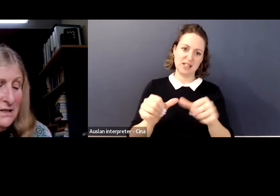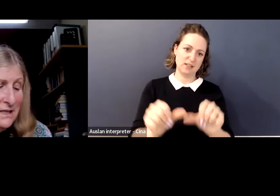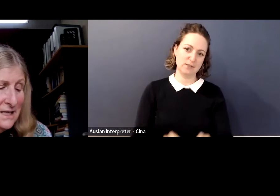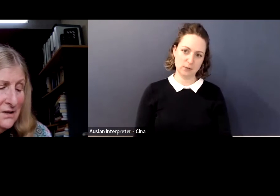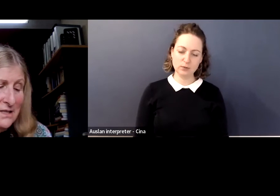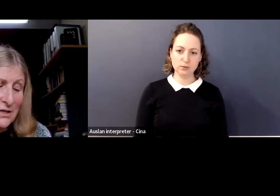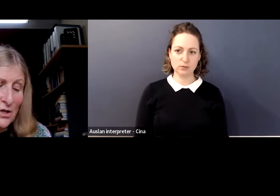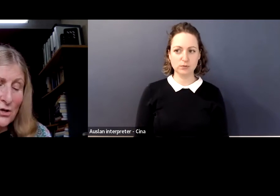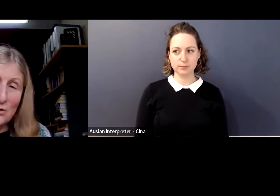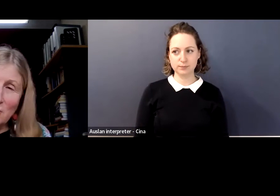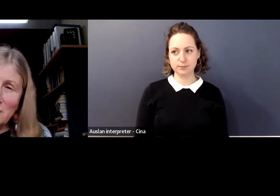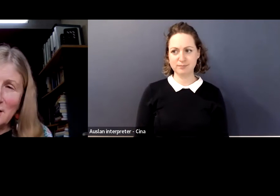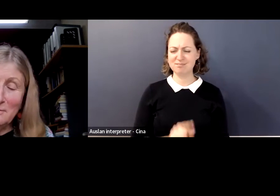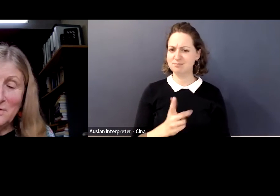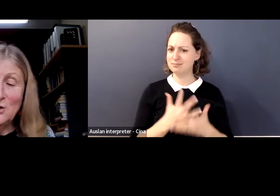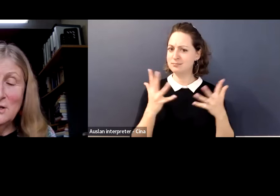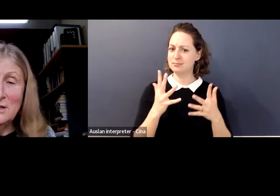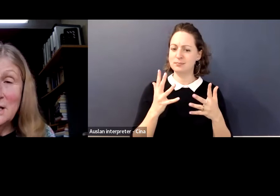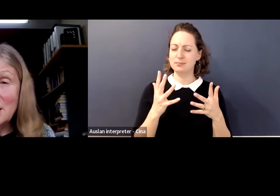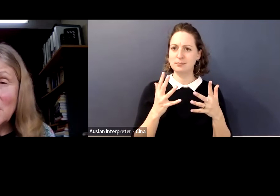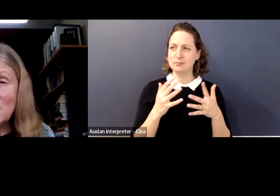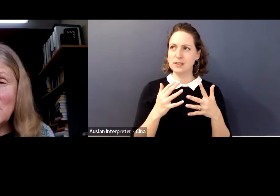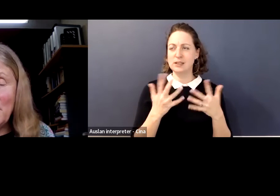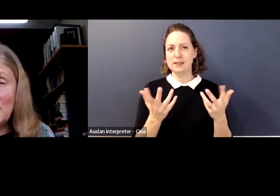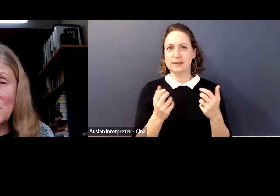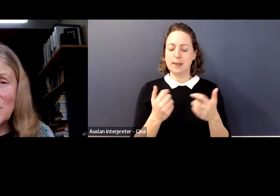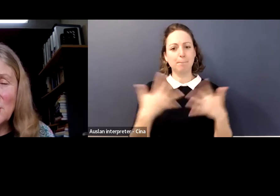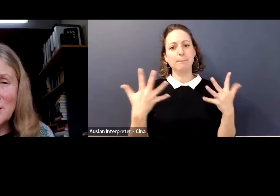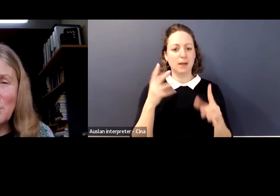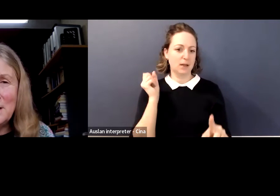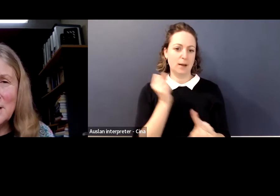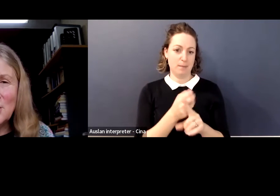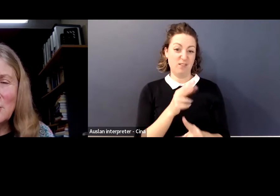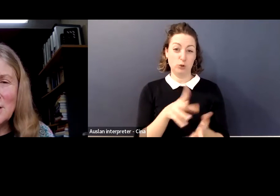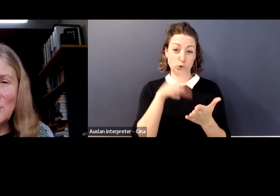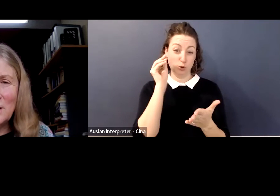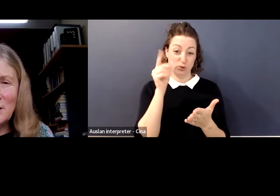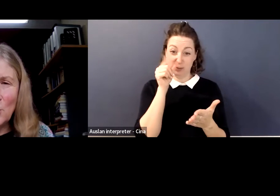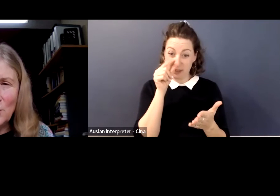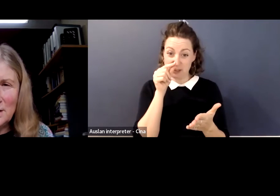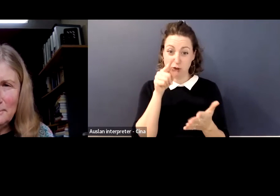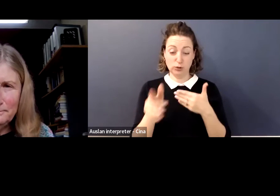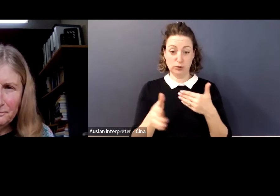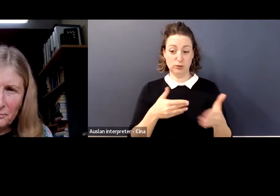And again, this has a huge impact on a student's capacity to deal with courses.